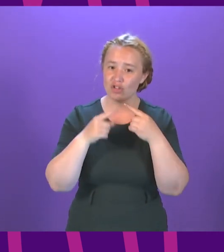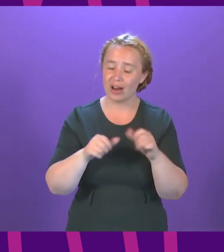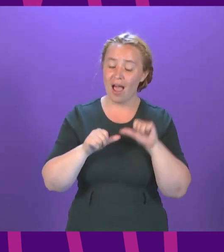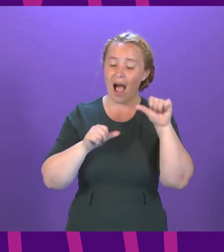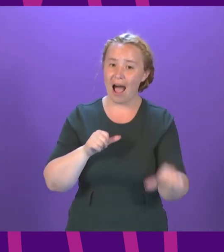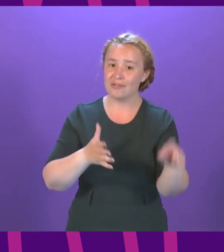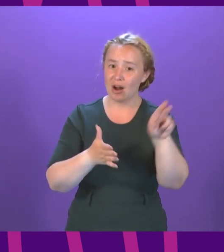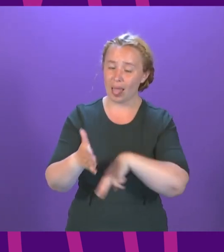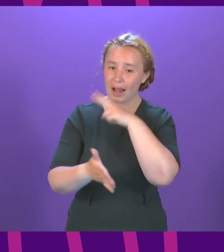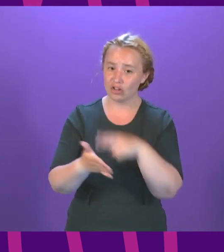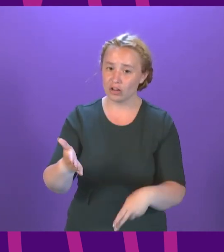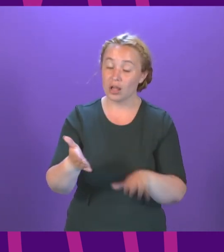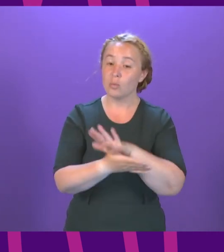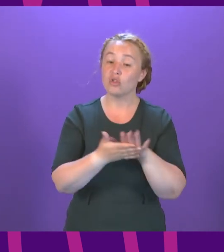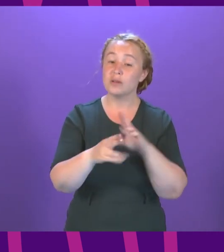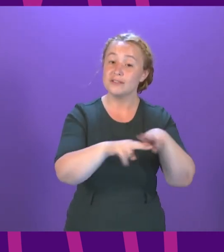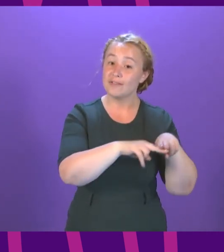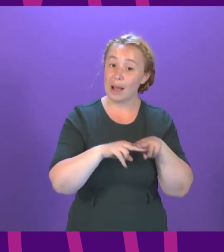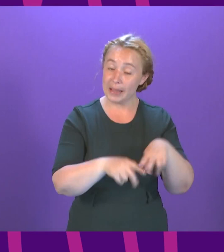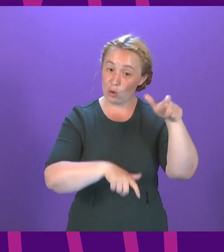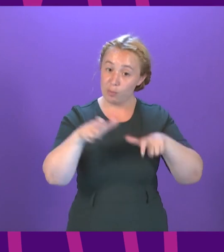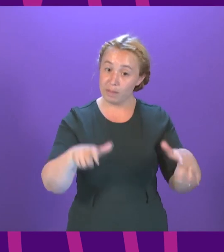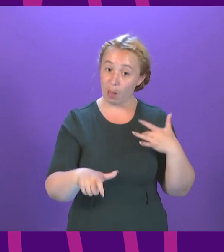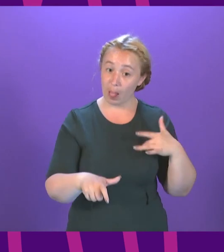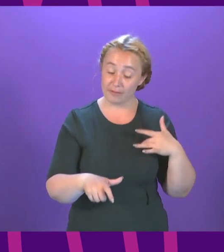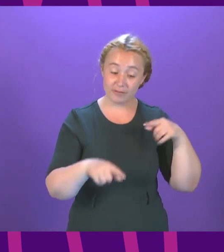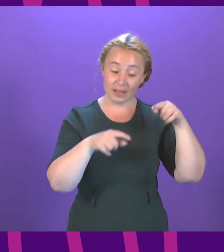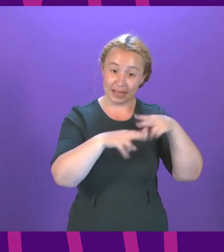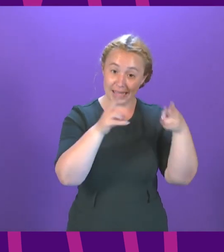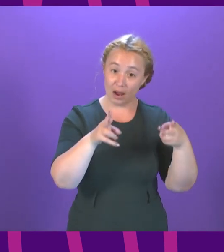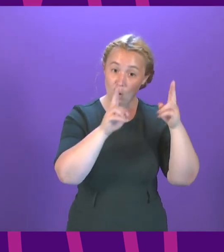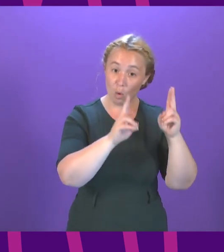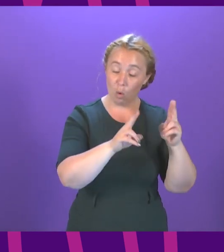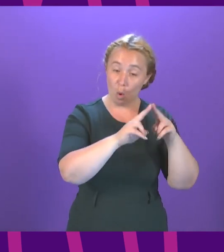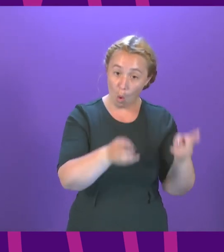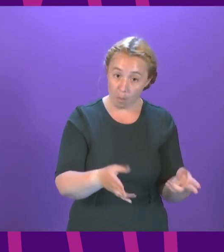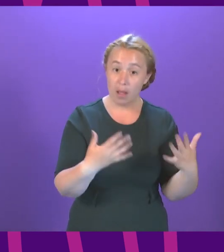families of care home residents who, tragically, died were left in the dark for months longer